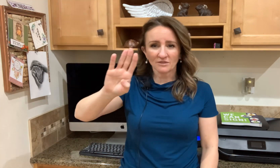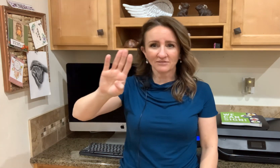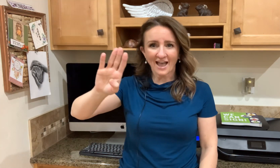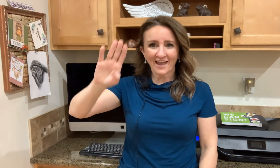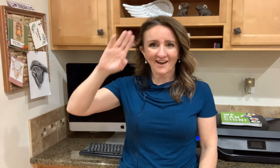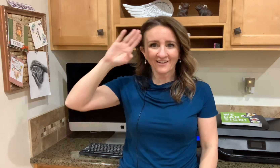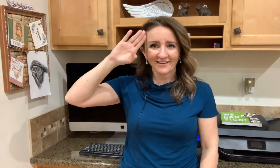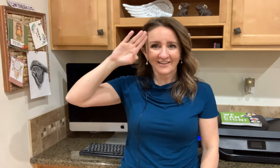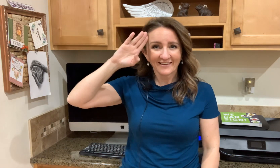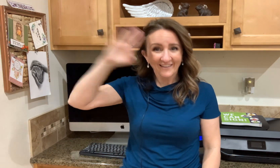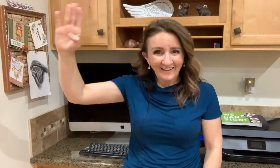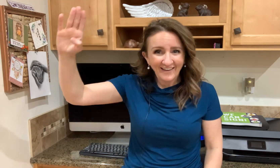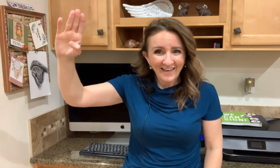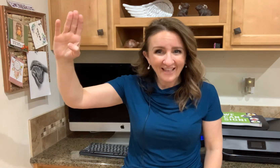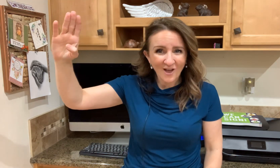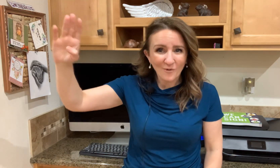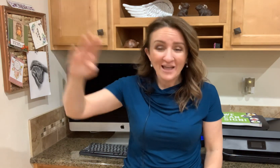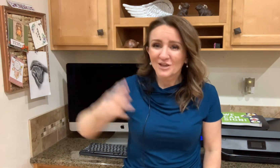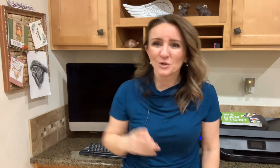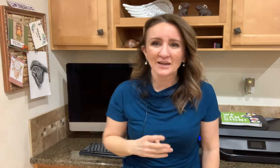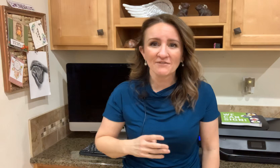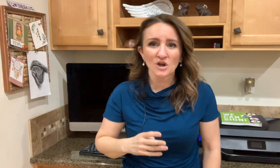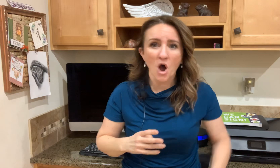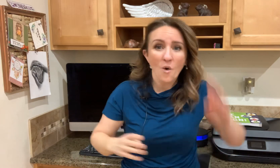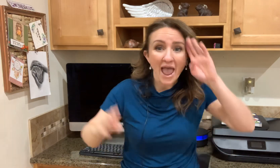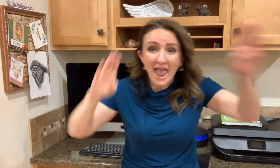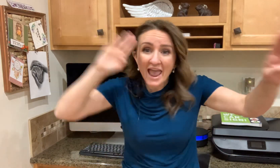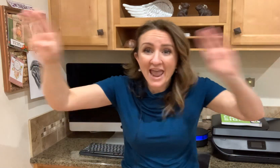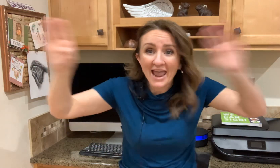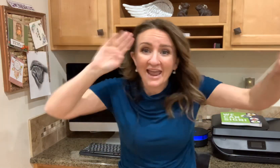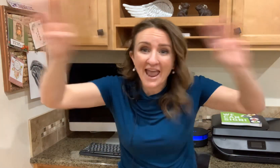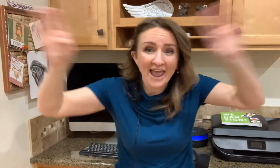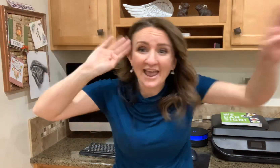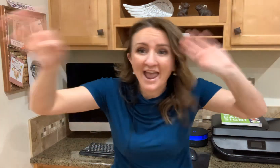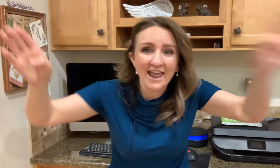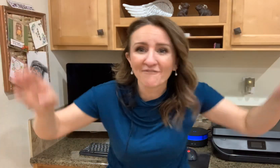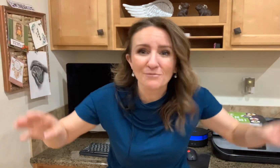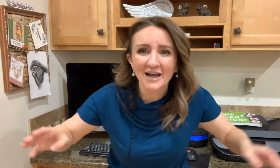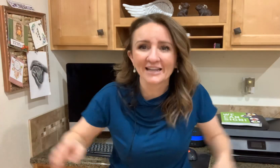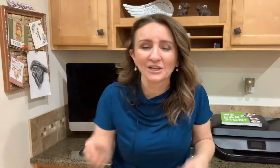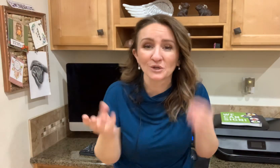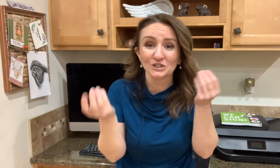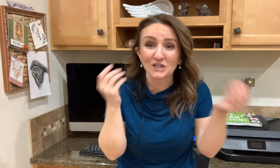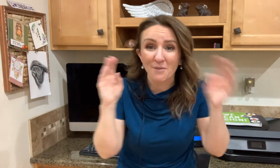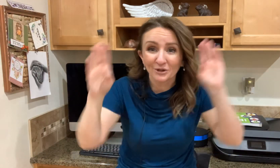the flat hand. "Hello", you could even go "hey hey hey hey everybody" you can do a double